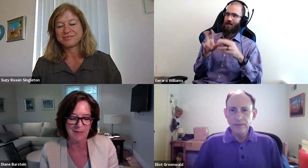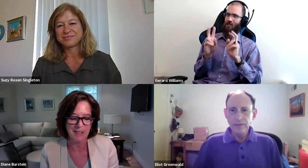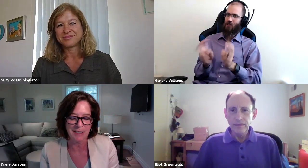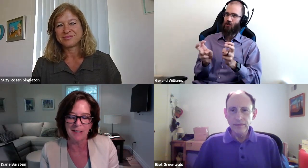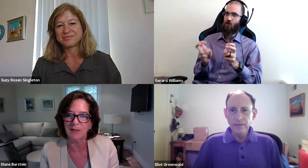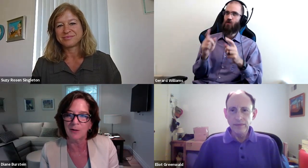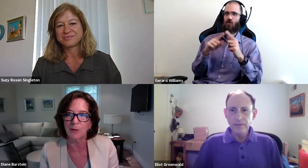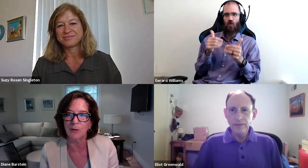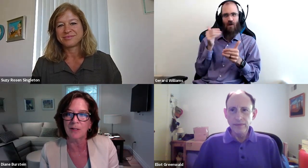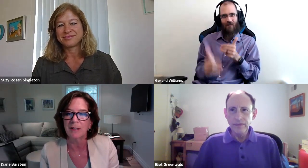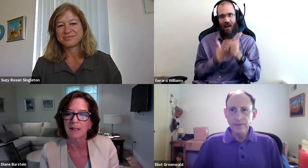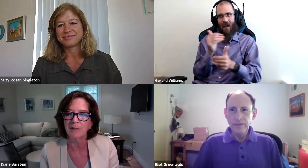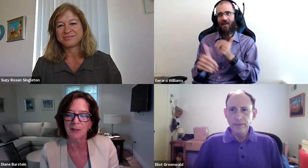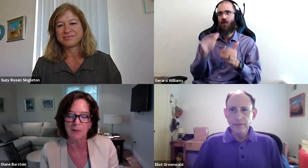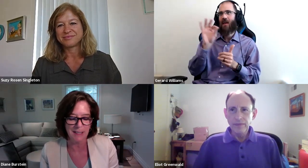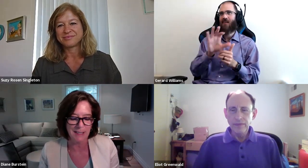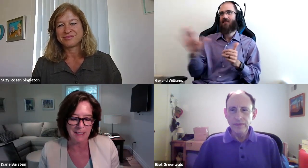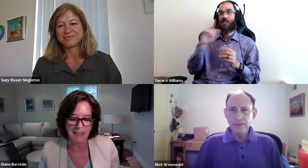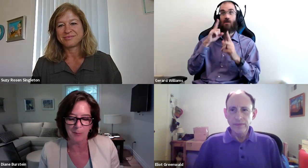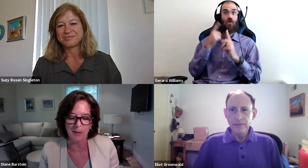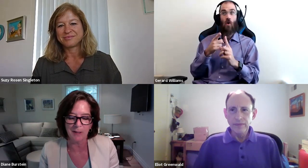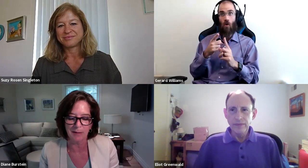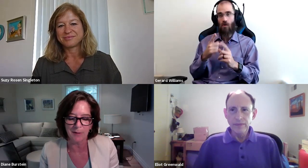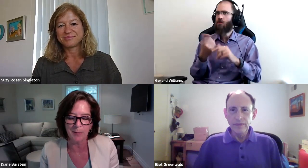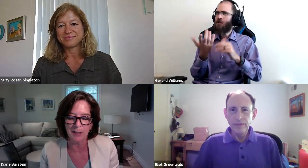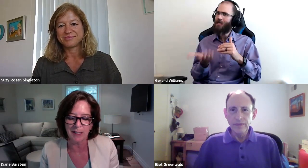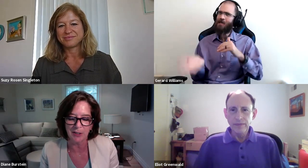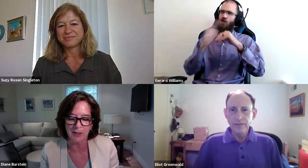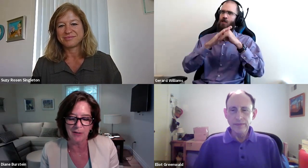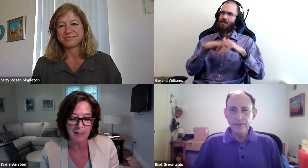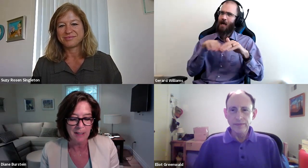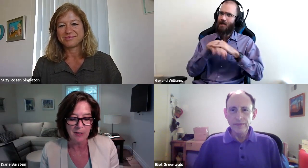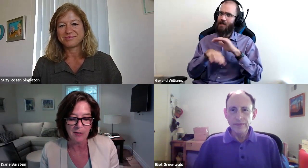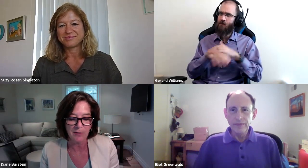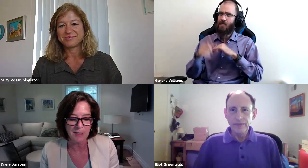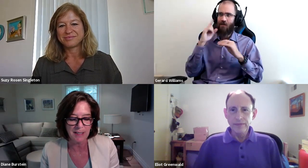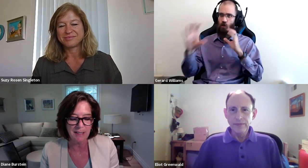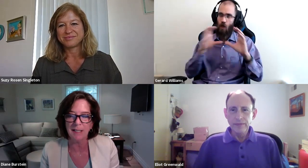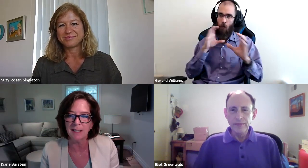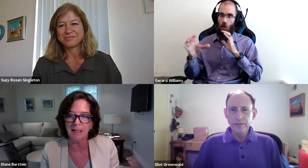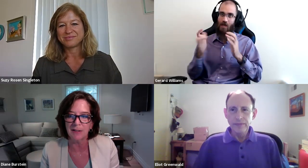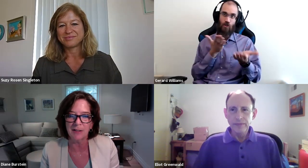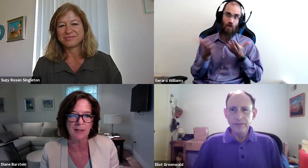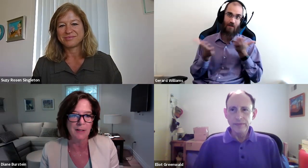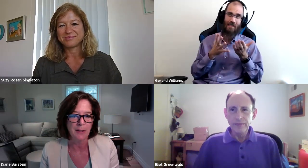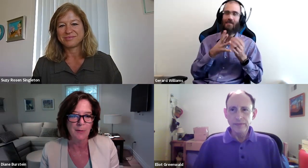FCC's goals of increasing accessibility of communications services and technologies for